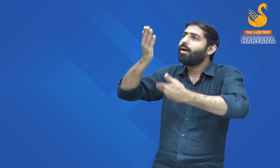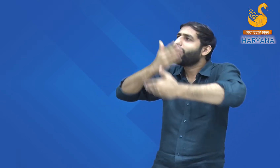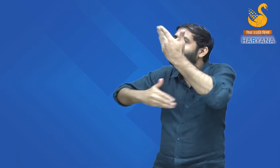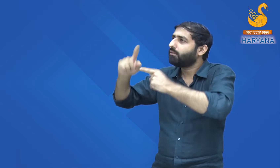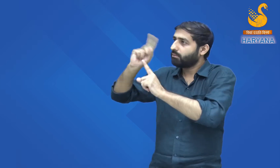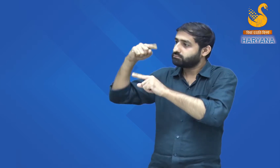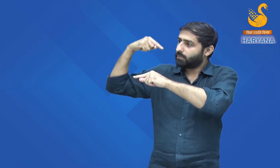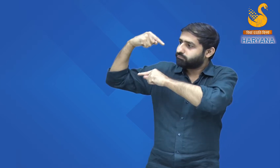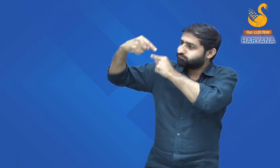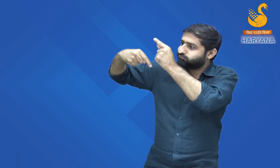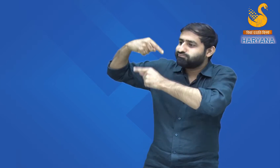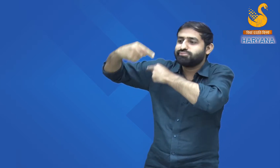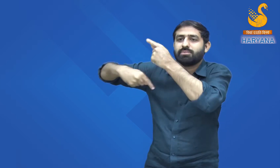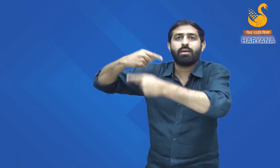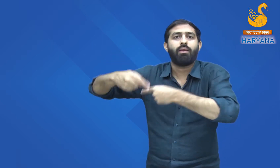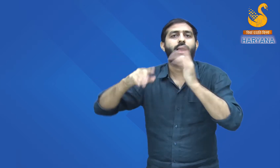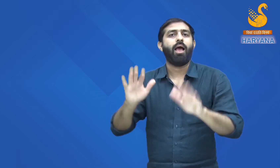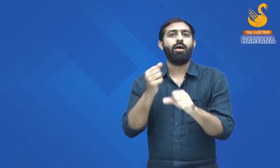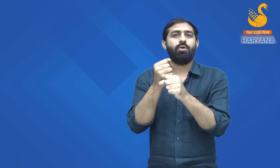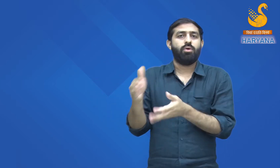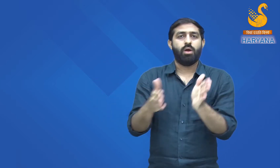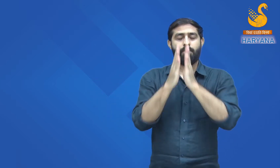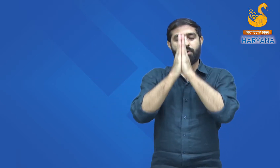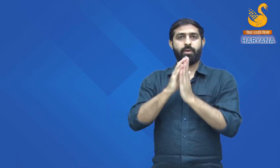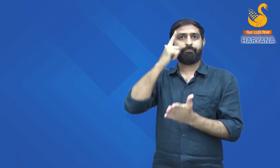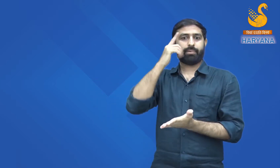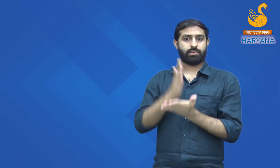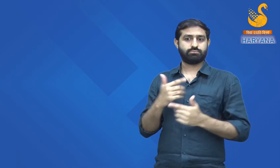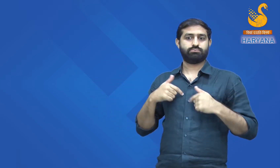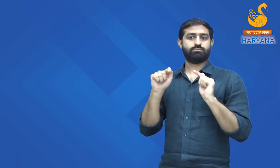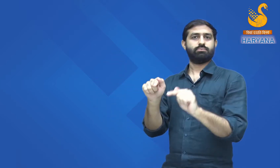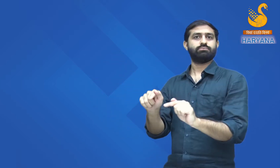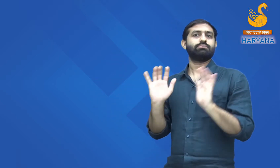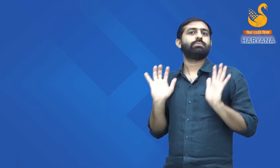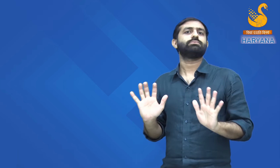This divine character of our cultural beliefs is carried forward from one generation to another.